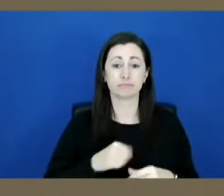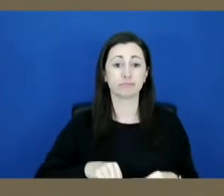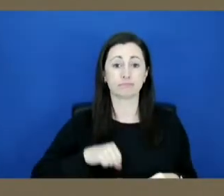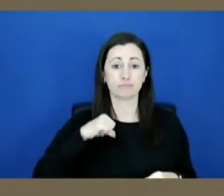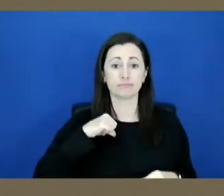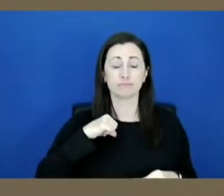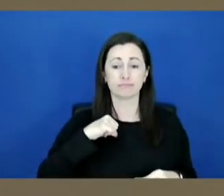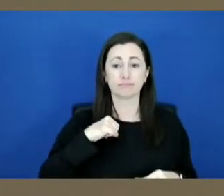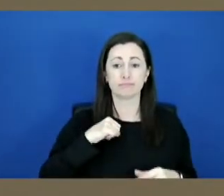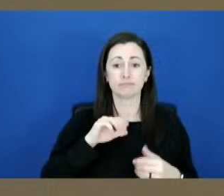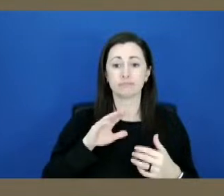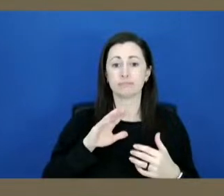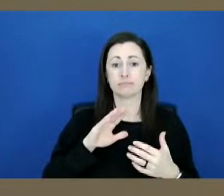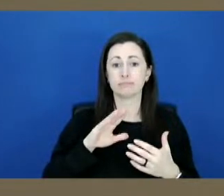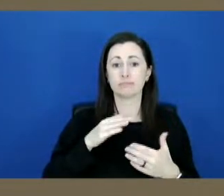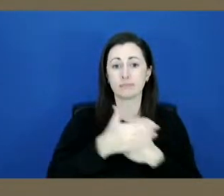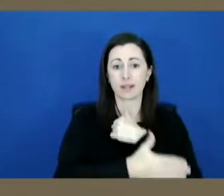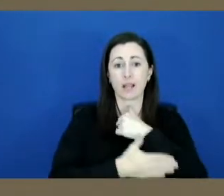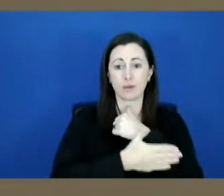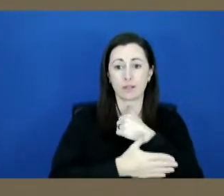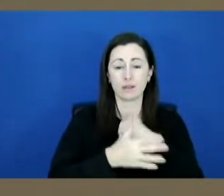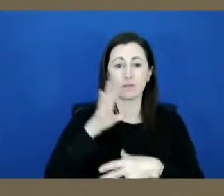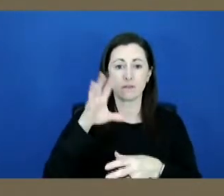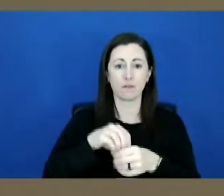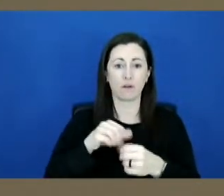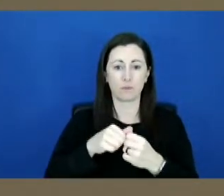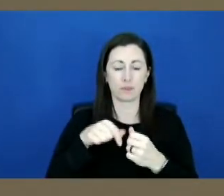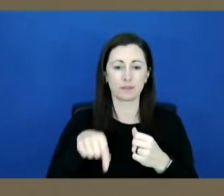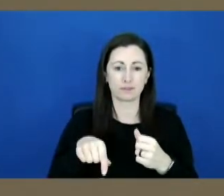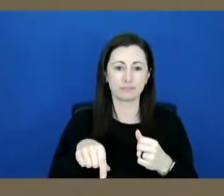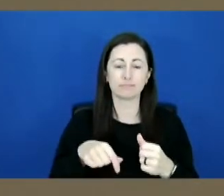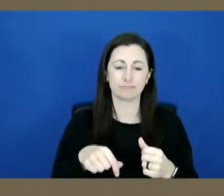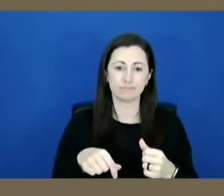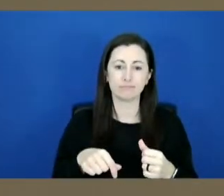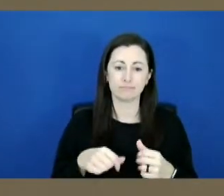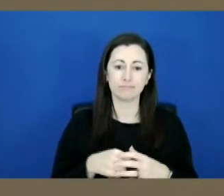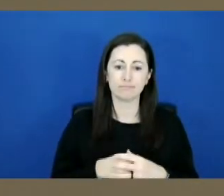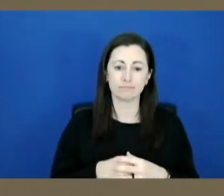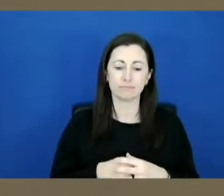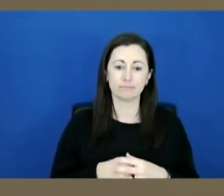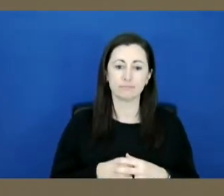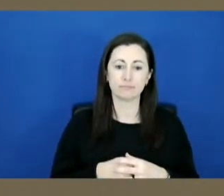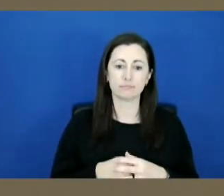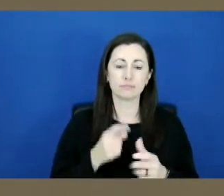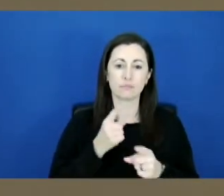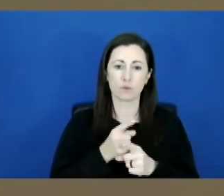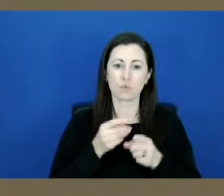HAVE A QUESTION I HAVE SUPPORT FOR ALL OF THESE PROJECTS.